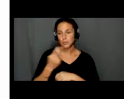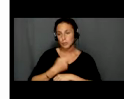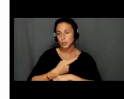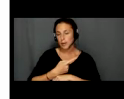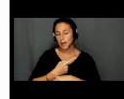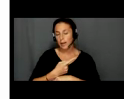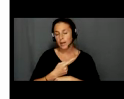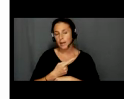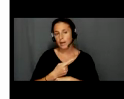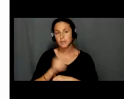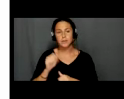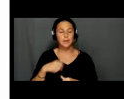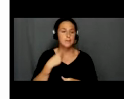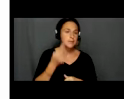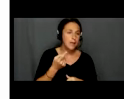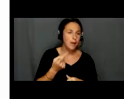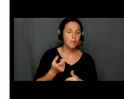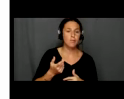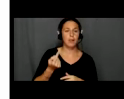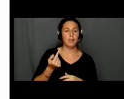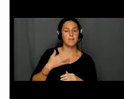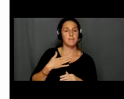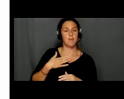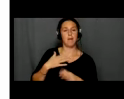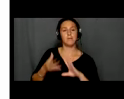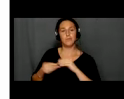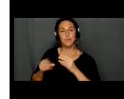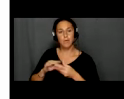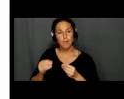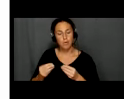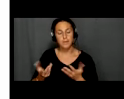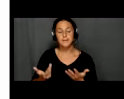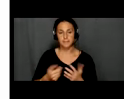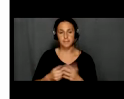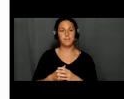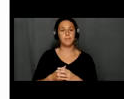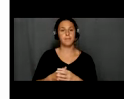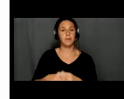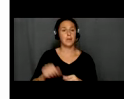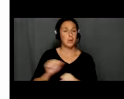that working on the field is really stressful because for us the